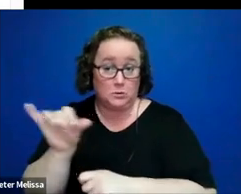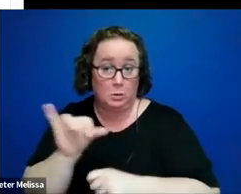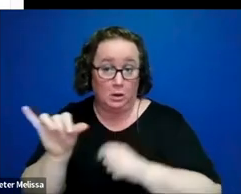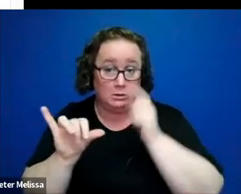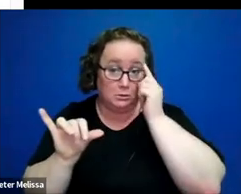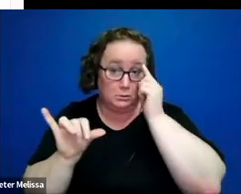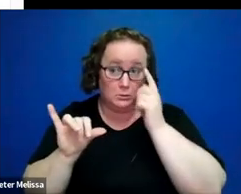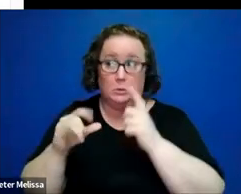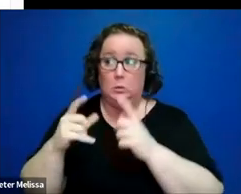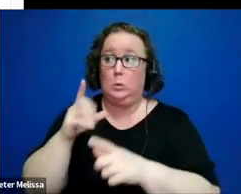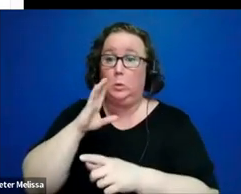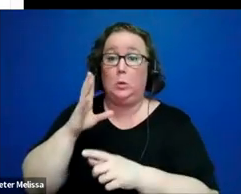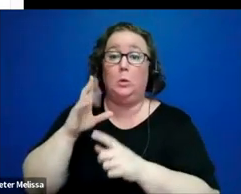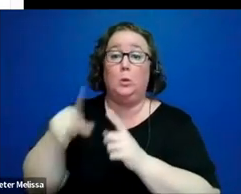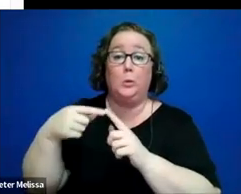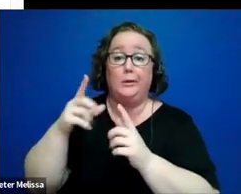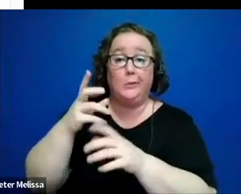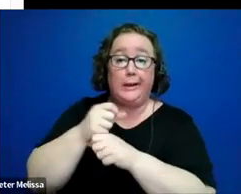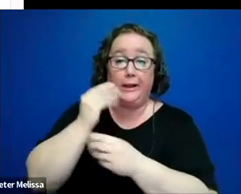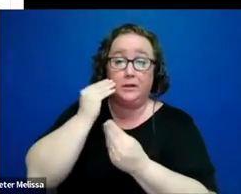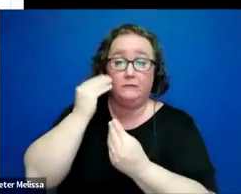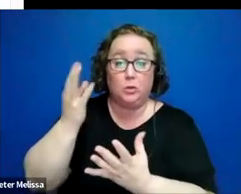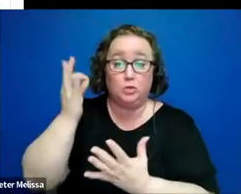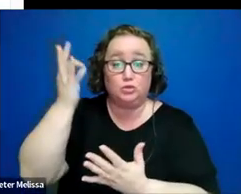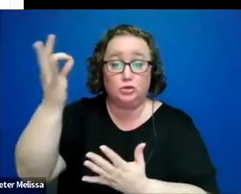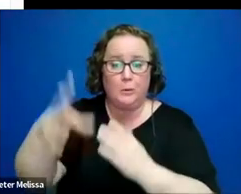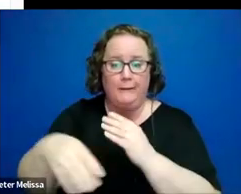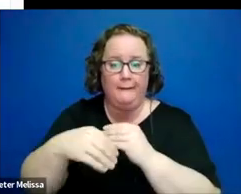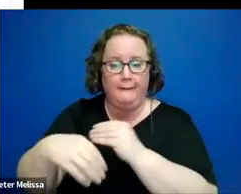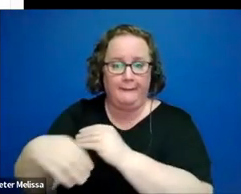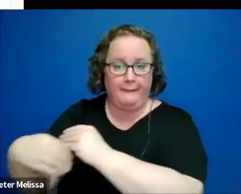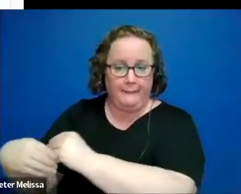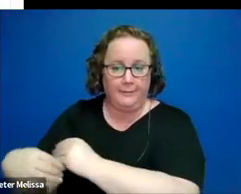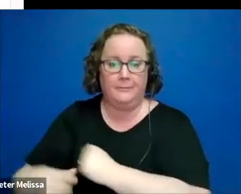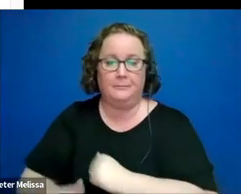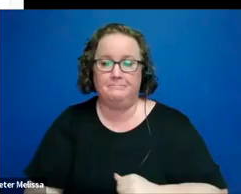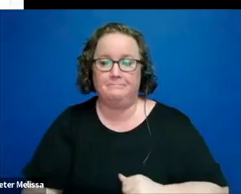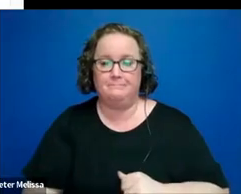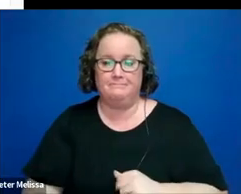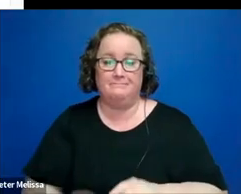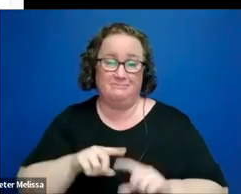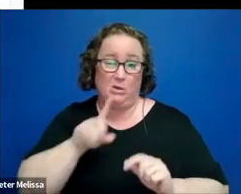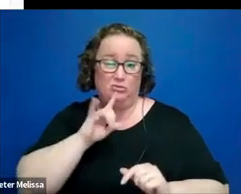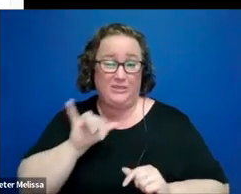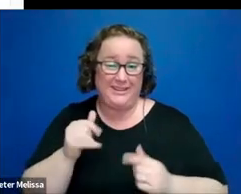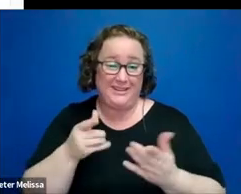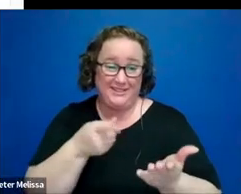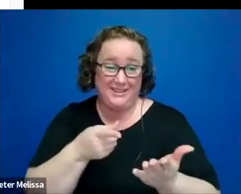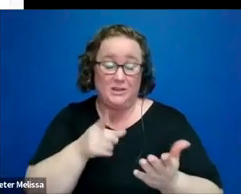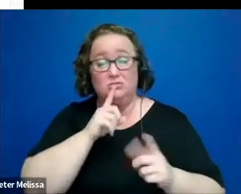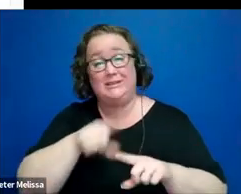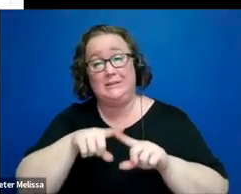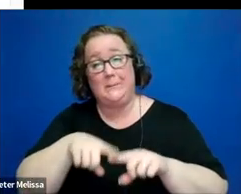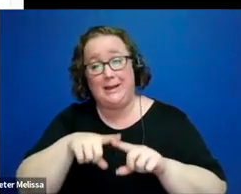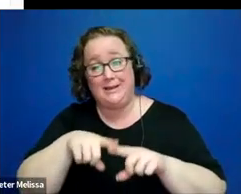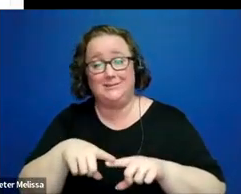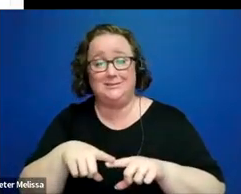released in the future. Though just in real reality, I guess much of this does depend on kind of continued